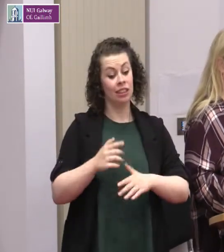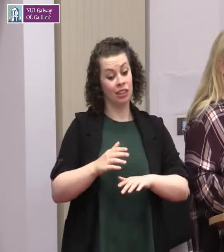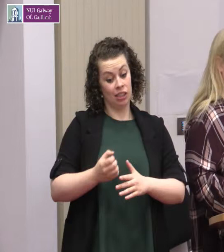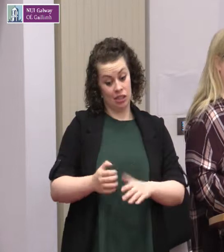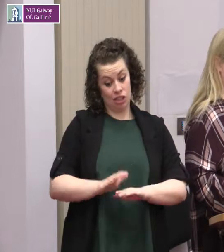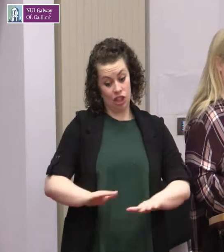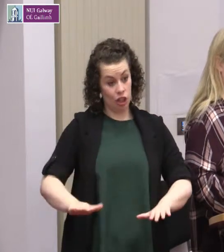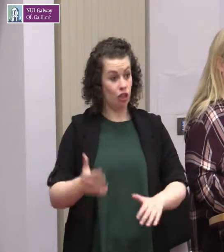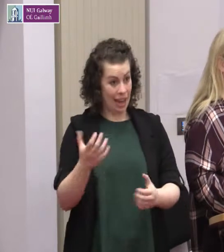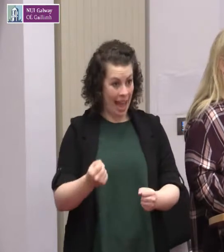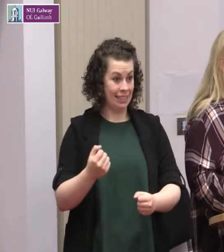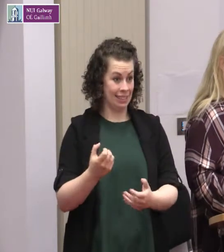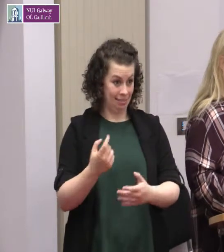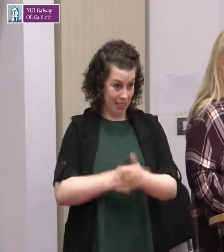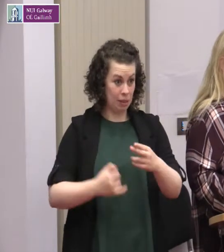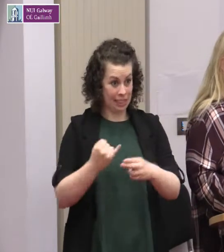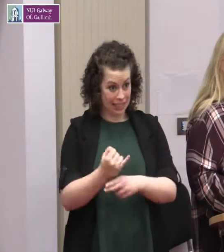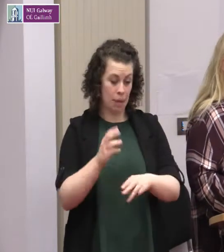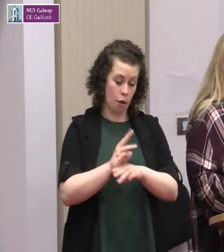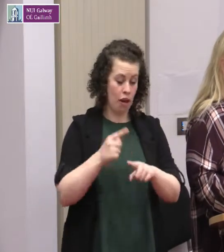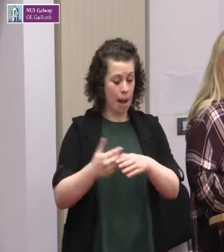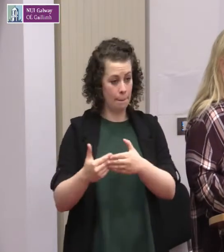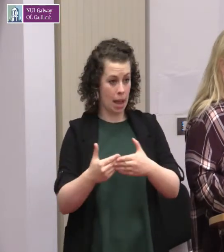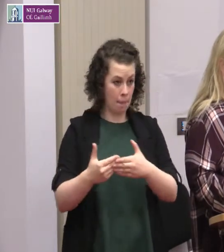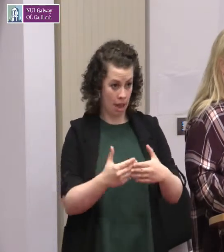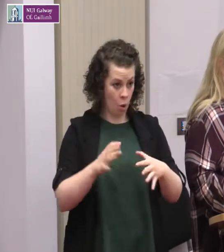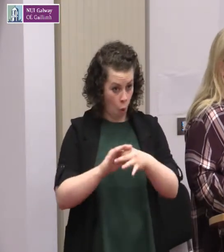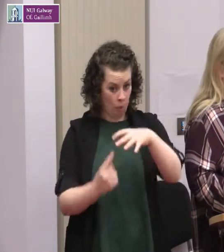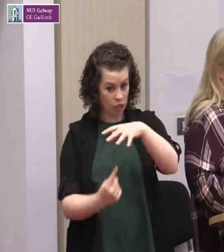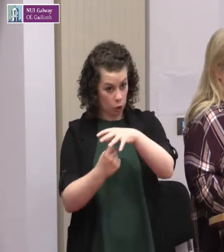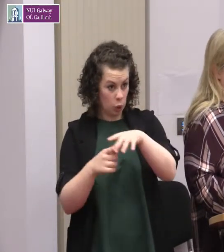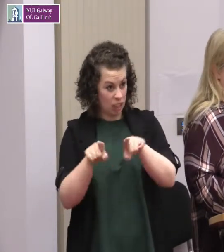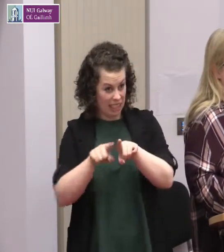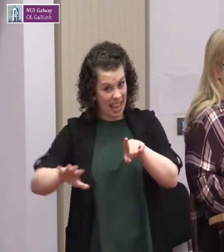and were in mother and baby homes and institutions.